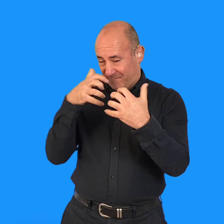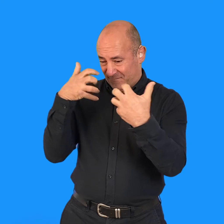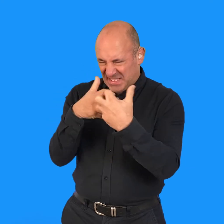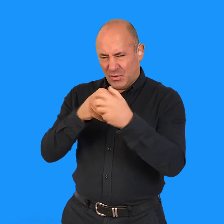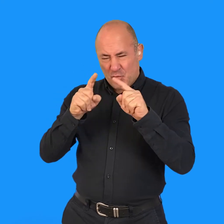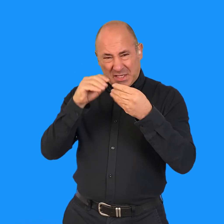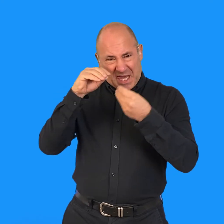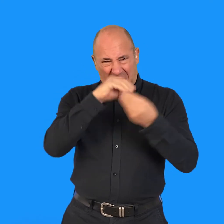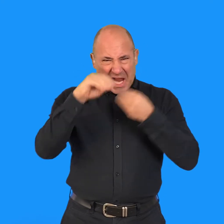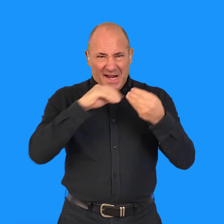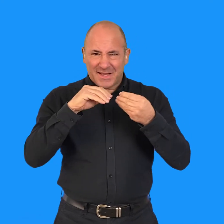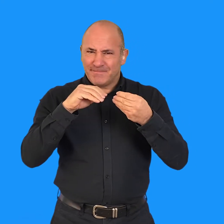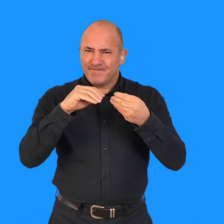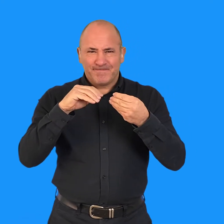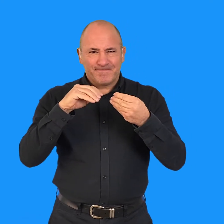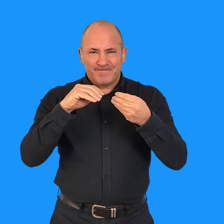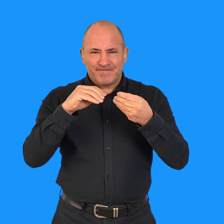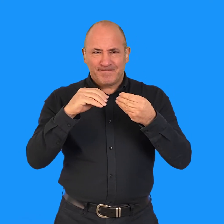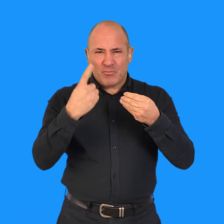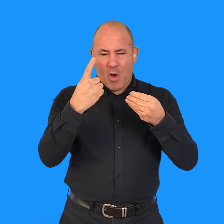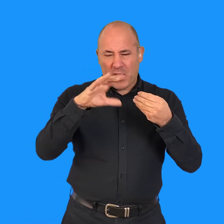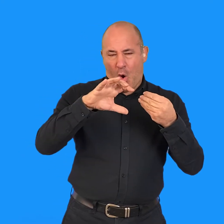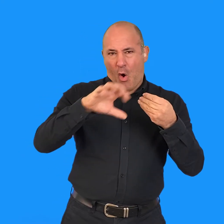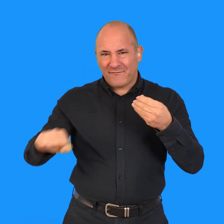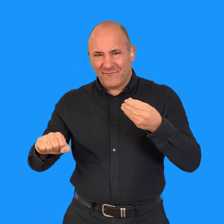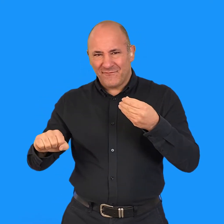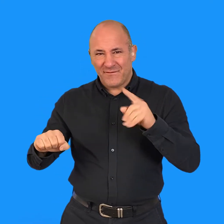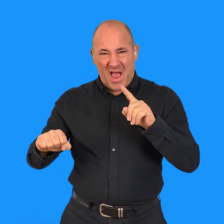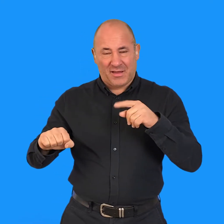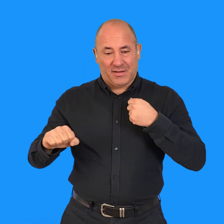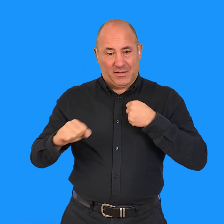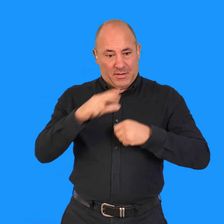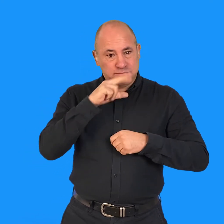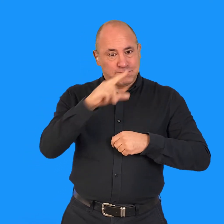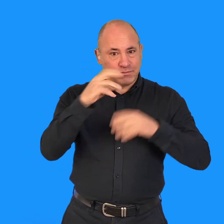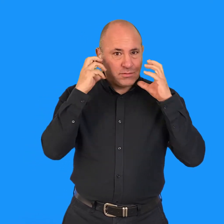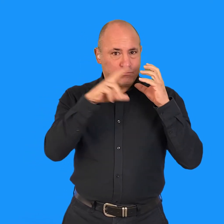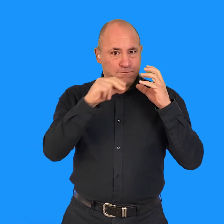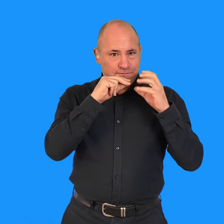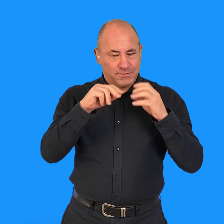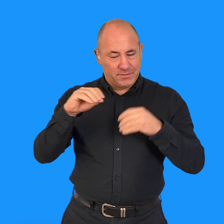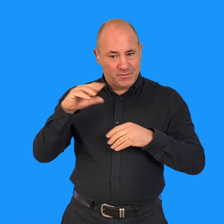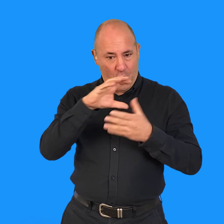or the particularities of this work. And if you take away one of them, which is this real time narration,